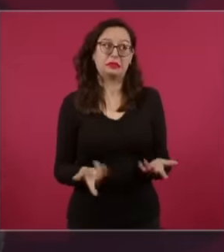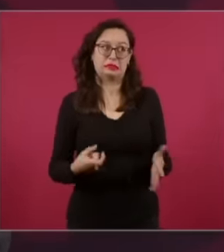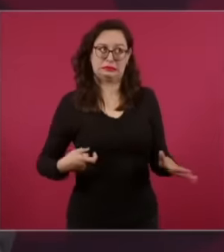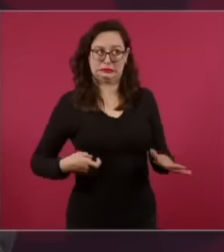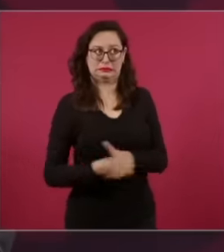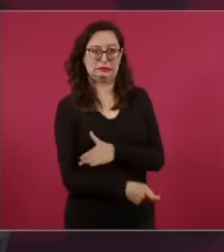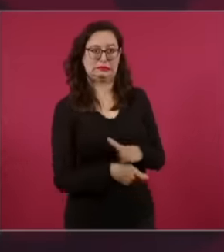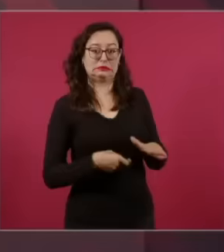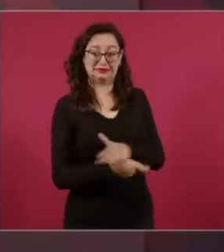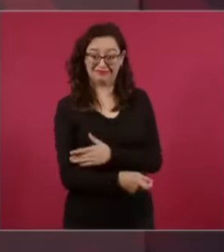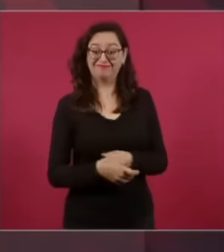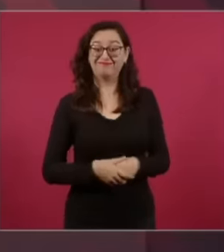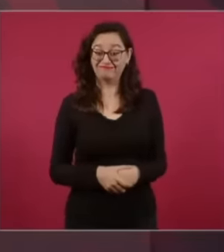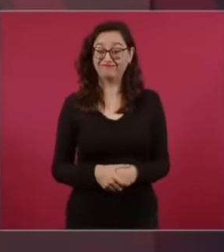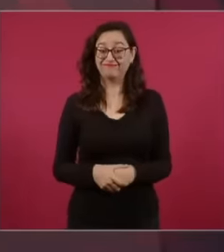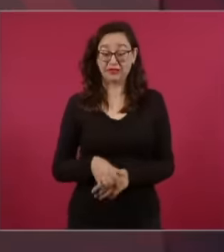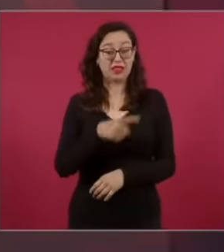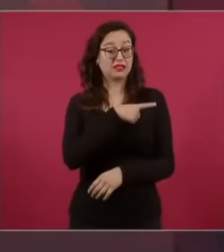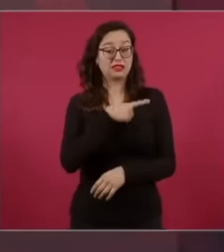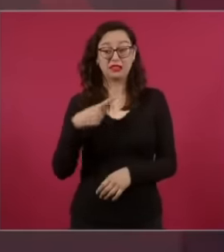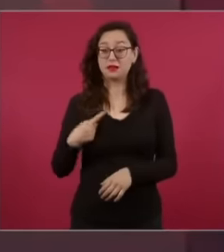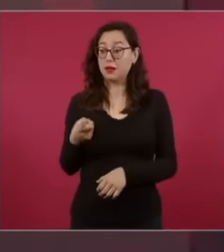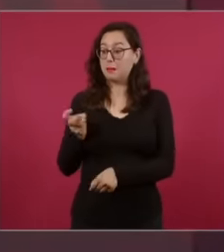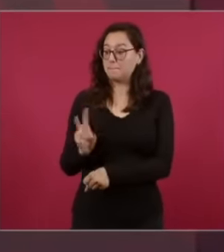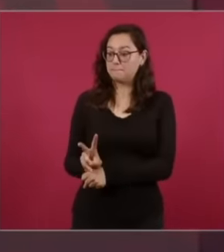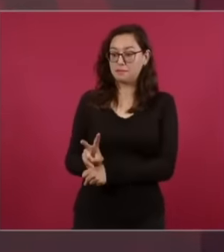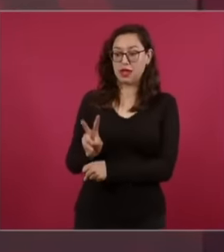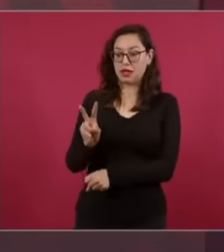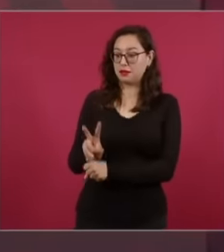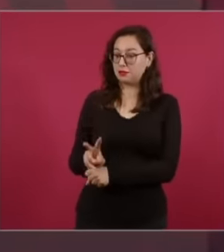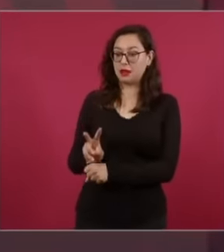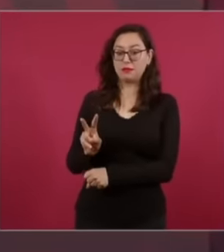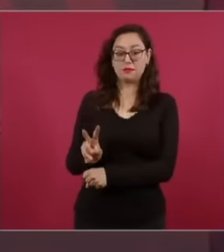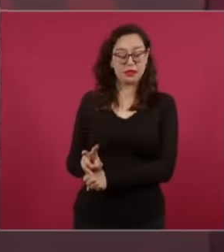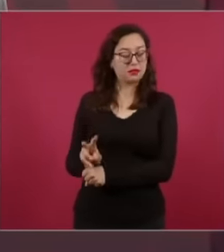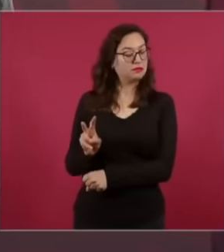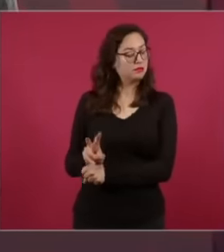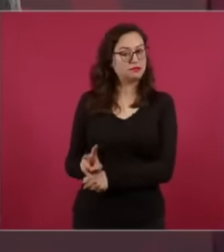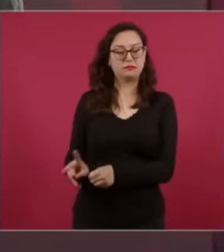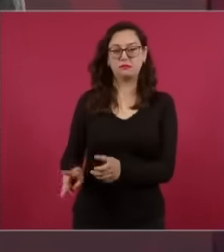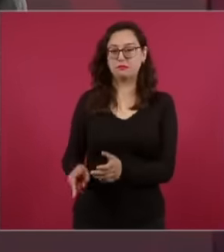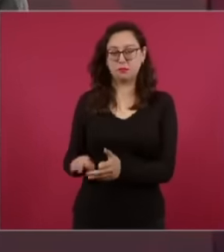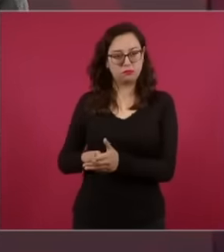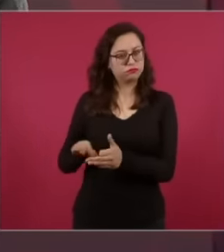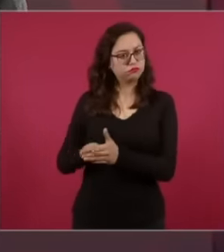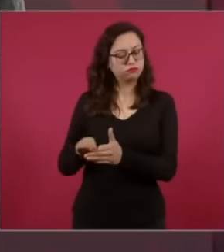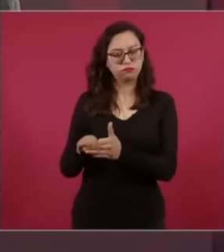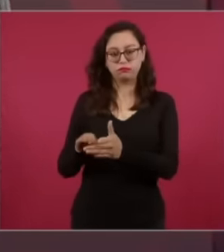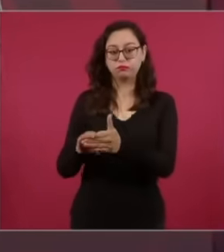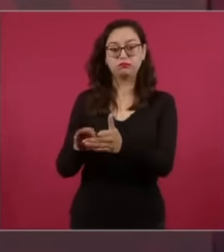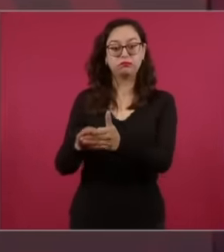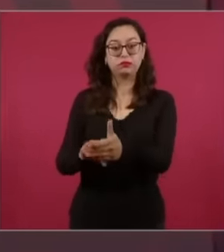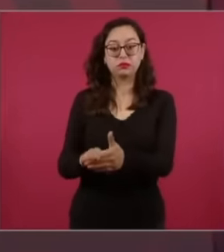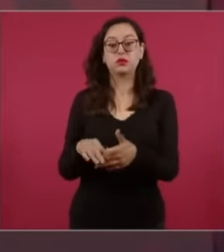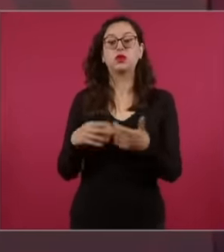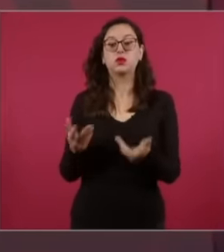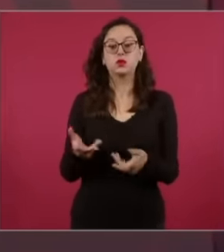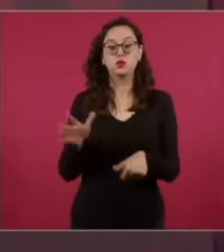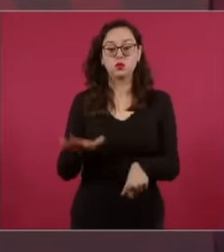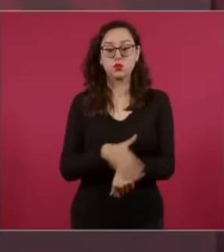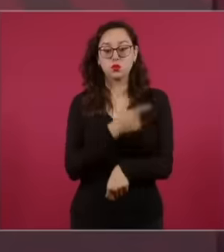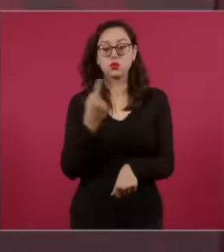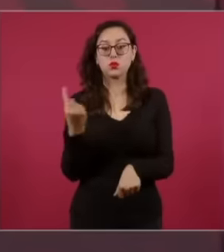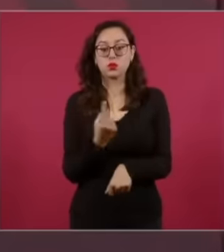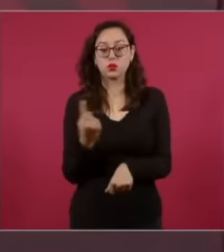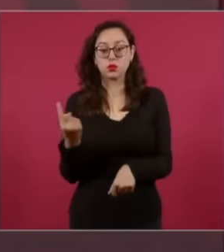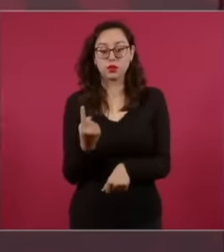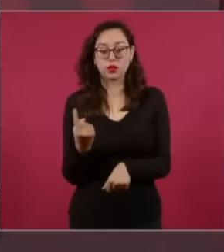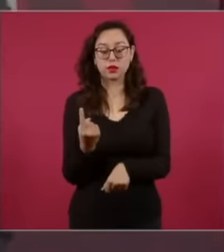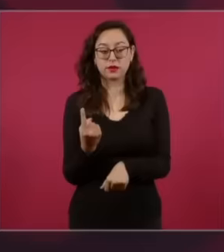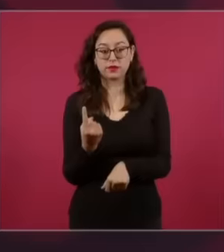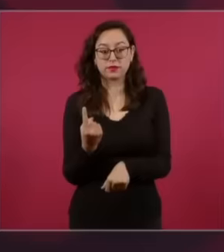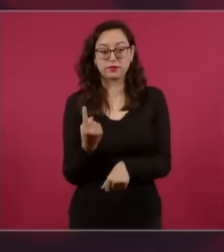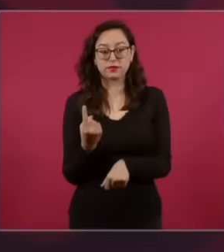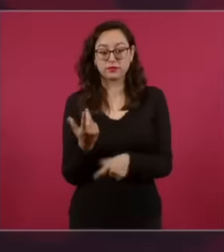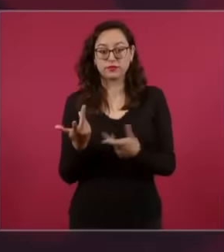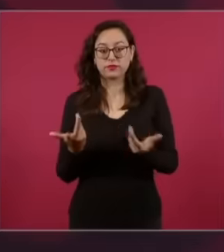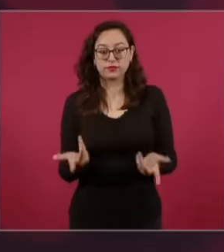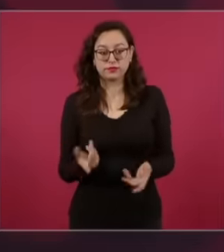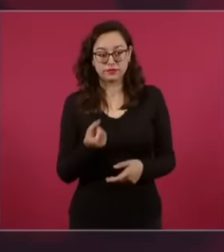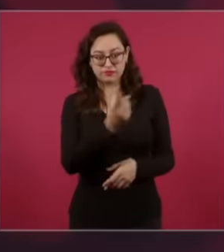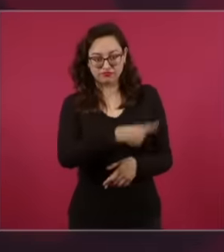attentive, that's it. a general recommendation because they look for someone